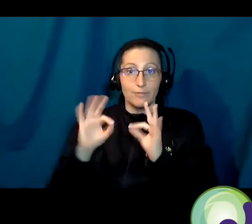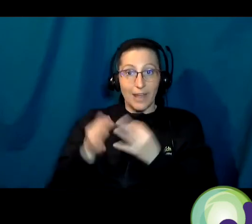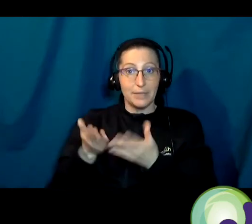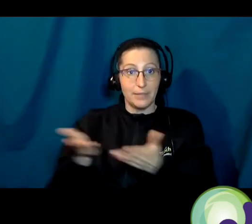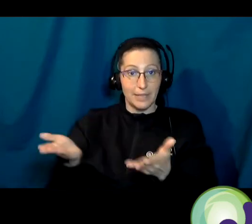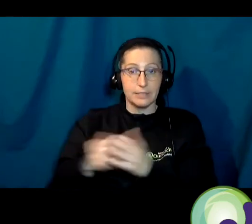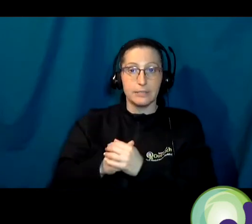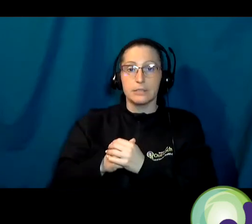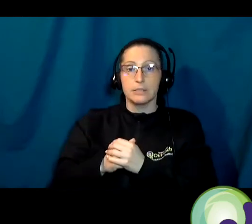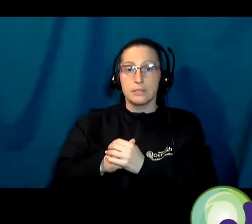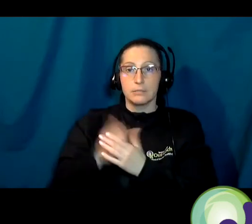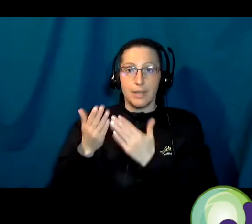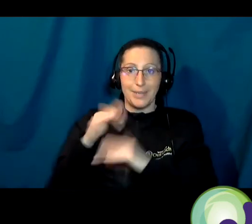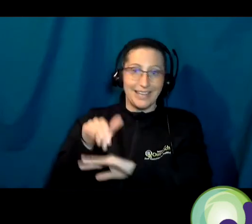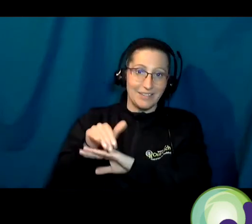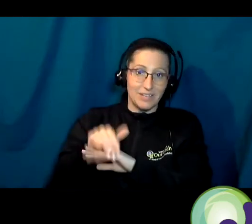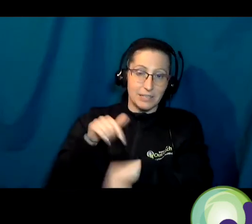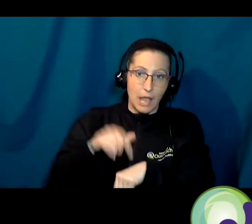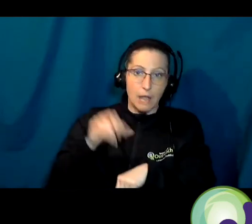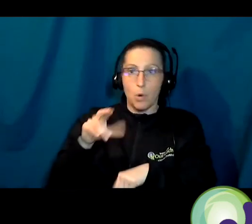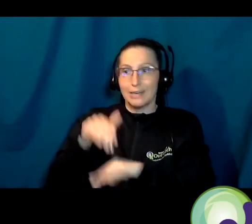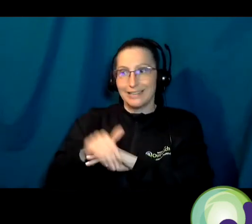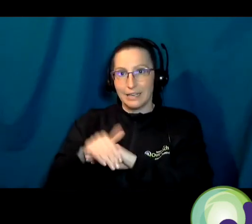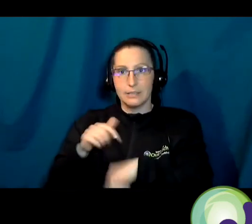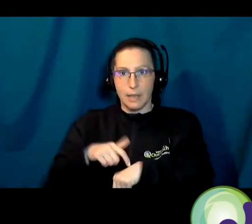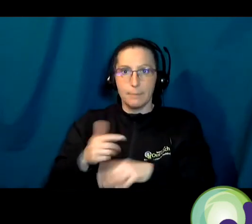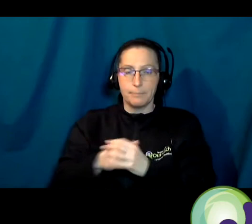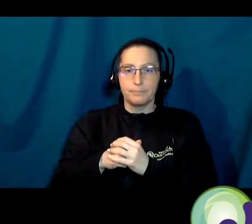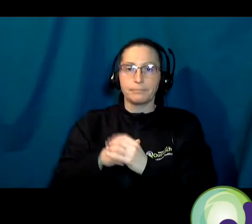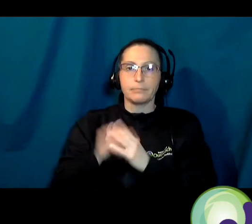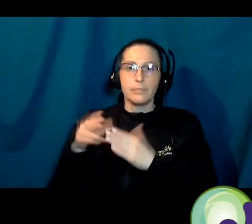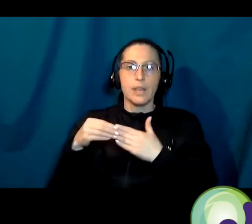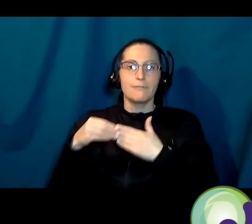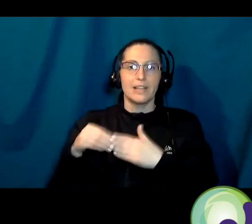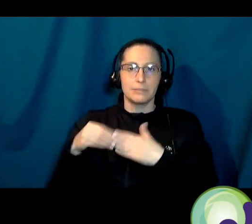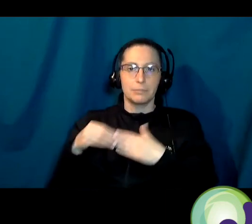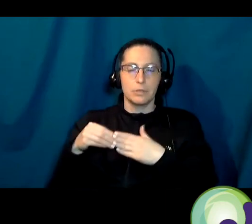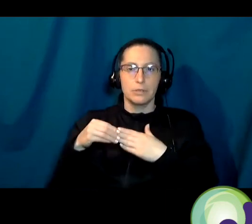that are scheduled in the evening or at night. And so that's a flexible paid time-off policy, which